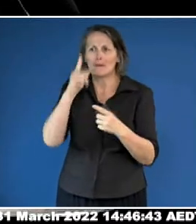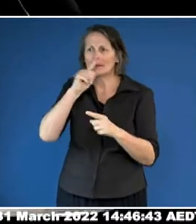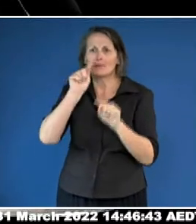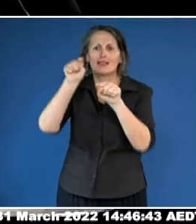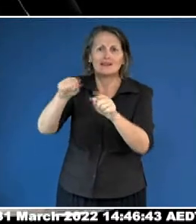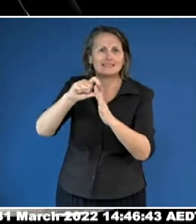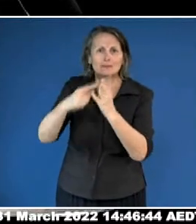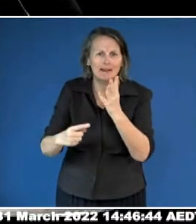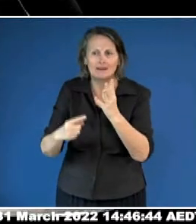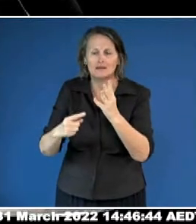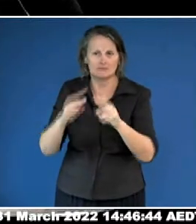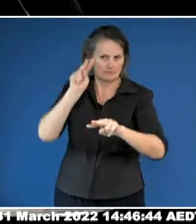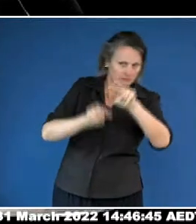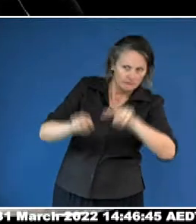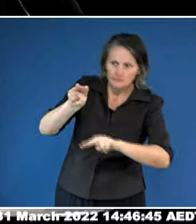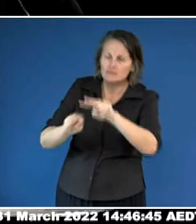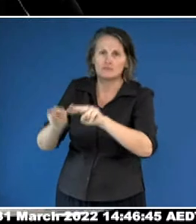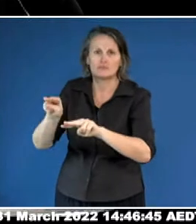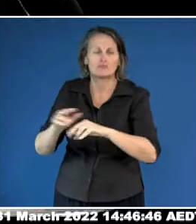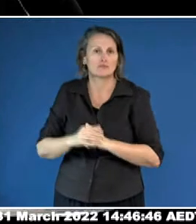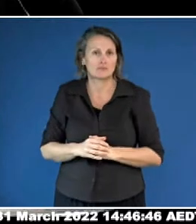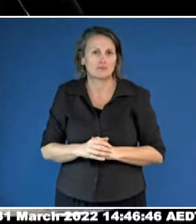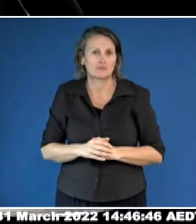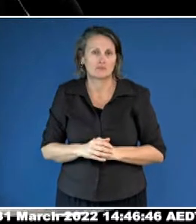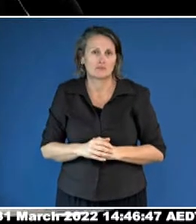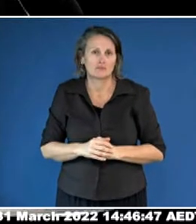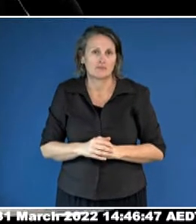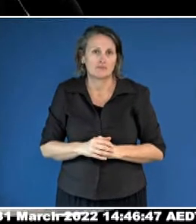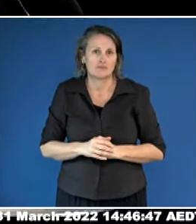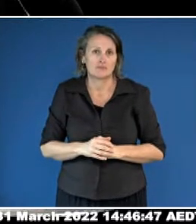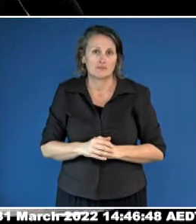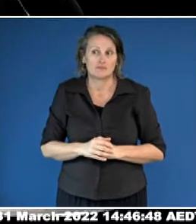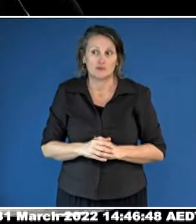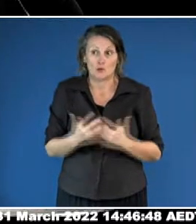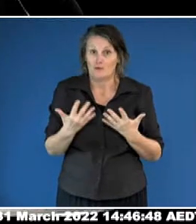And that is the position of the states and territories at the moment who are setting up